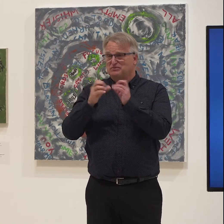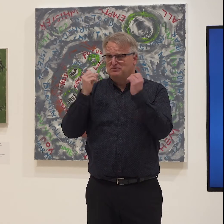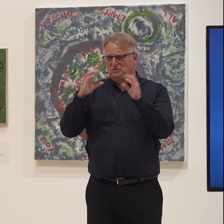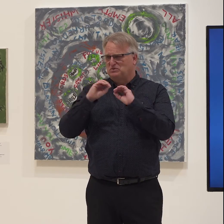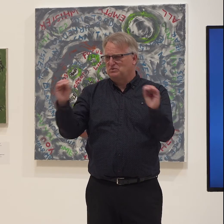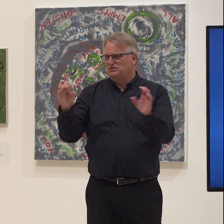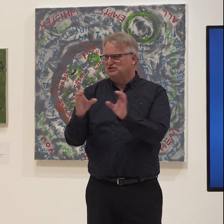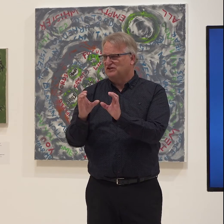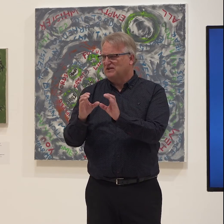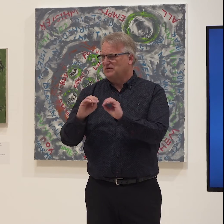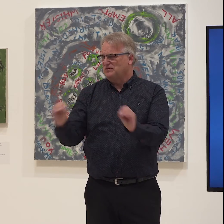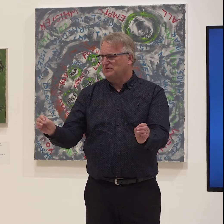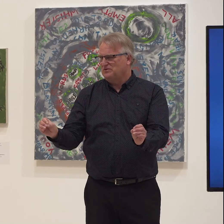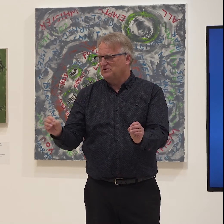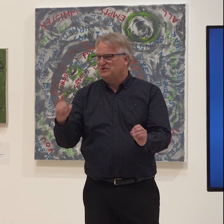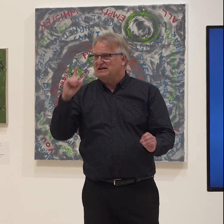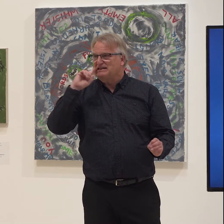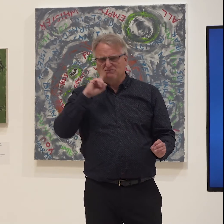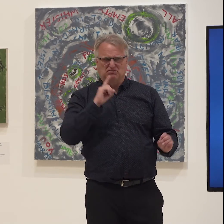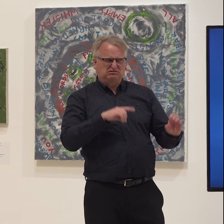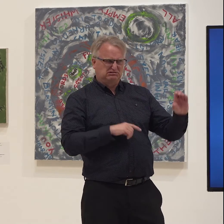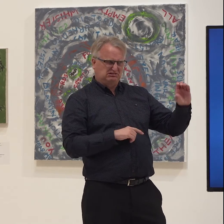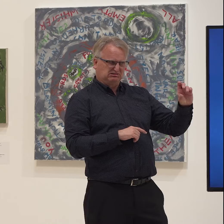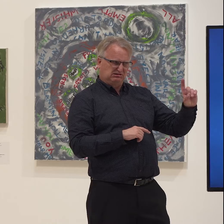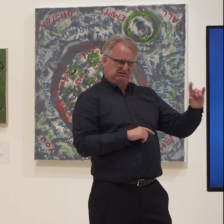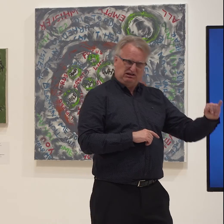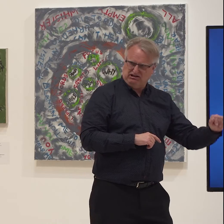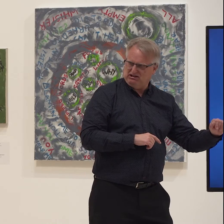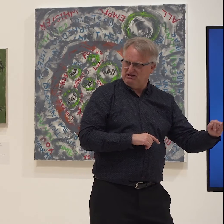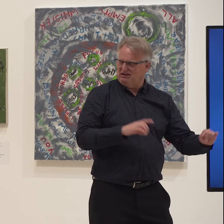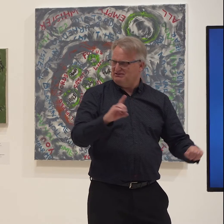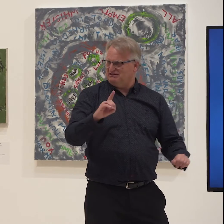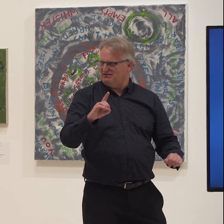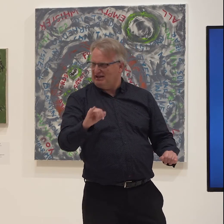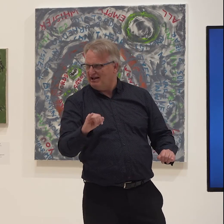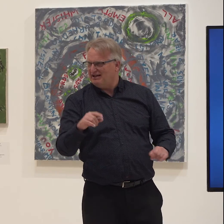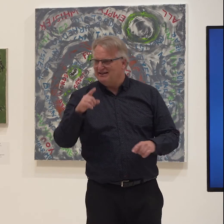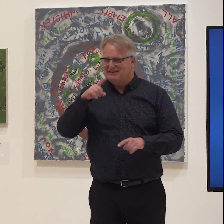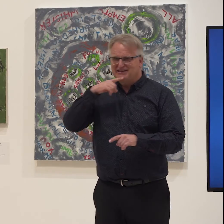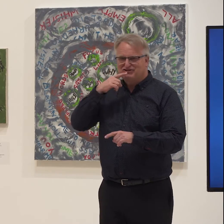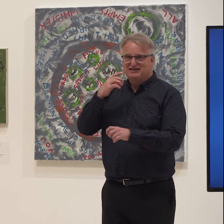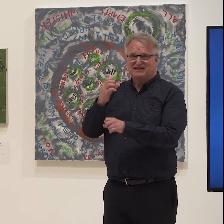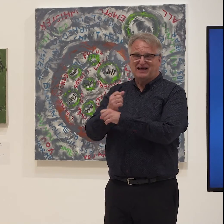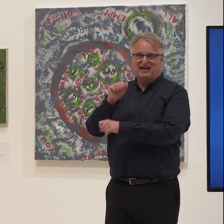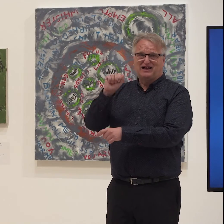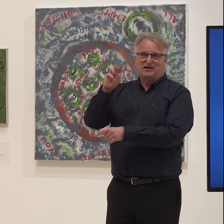There are many hearing interpreters who don't have certification, so, to say all Deaf interpreters are CDIs